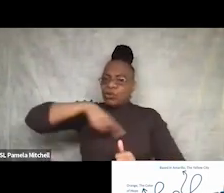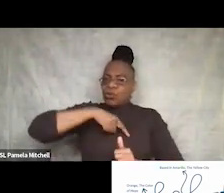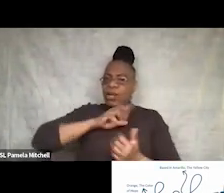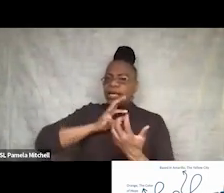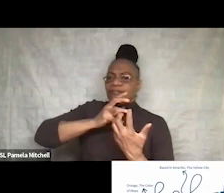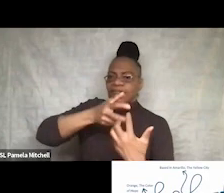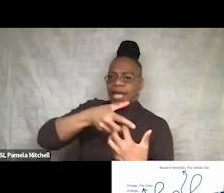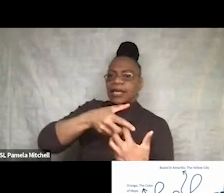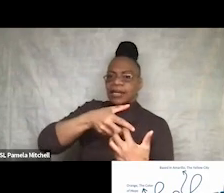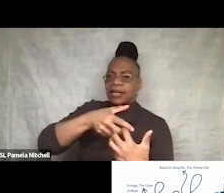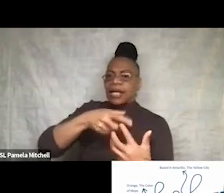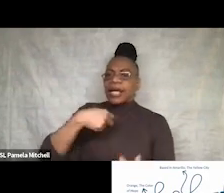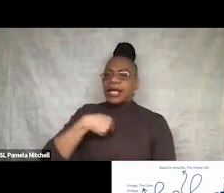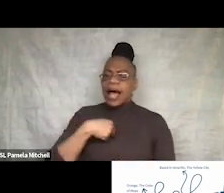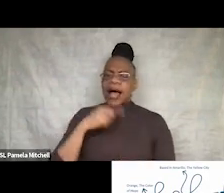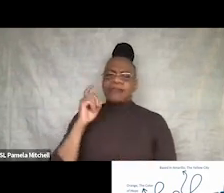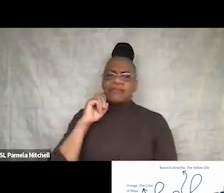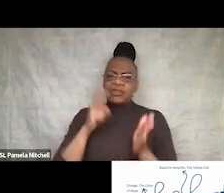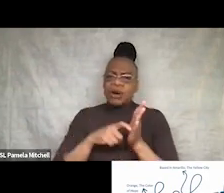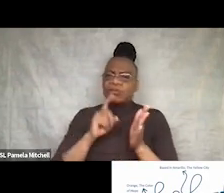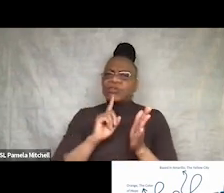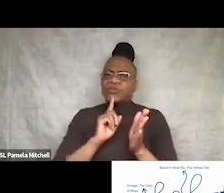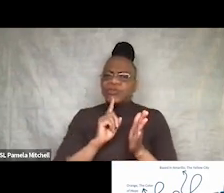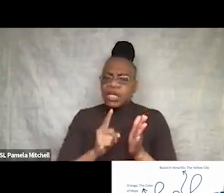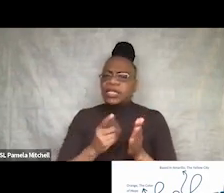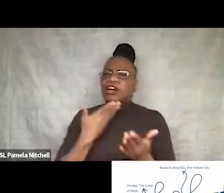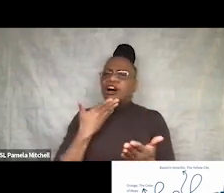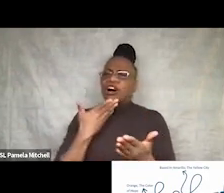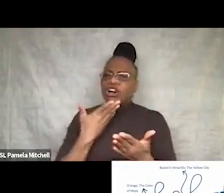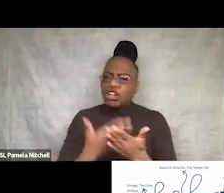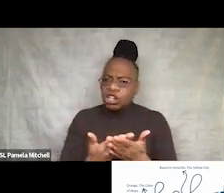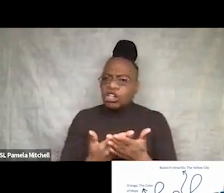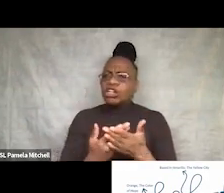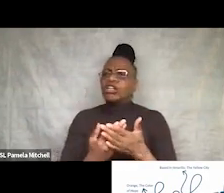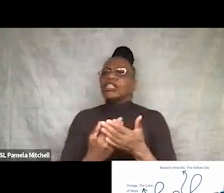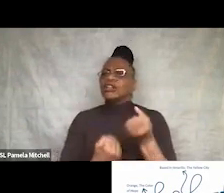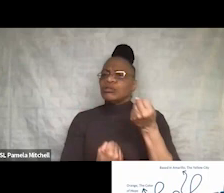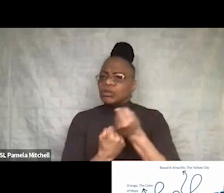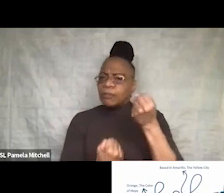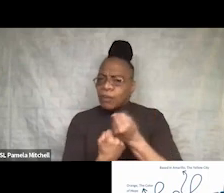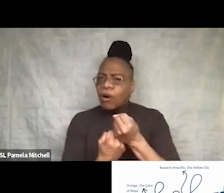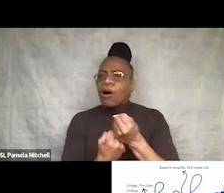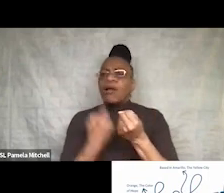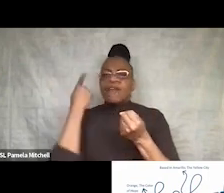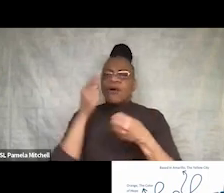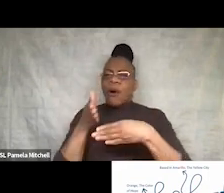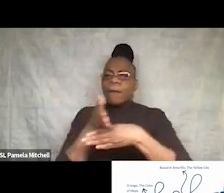has been a great framework for partnership, for developing partnerships,